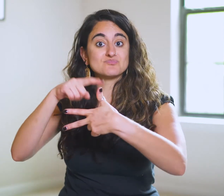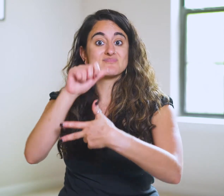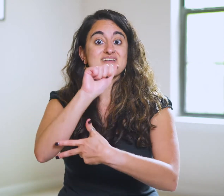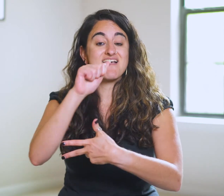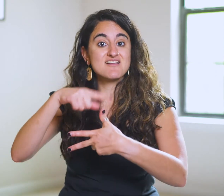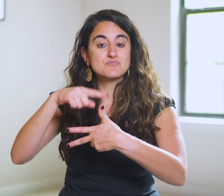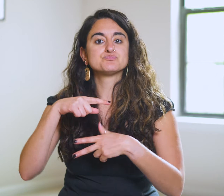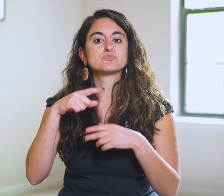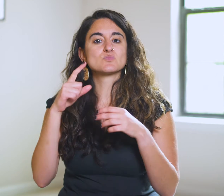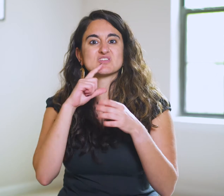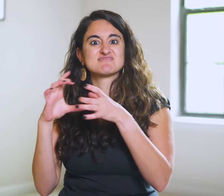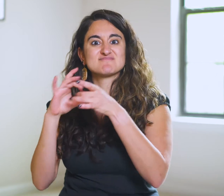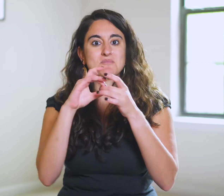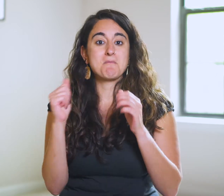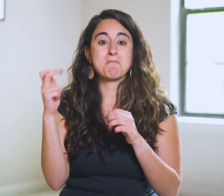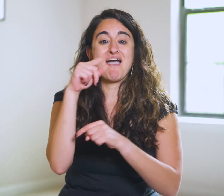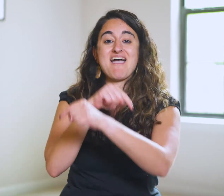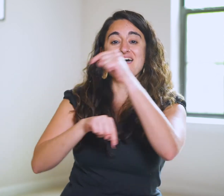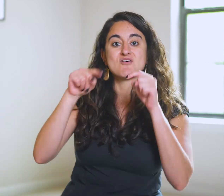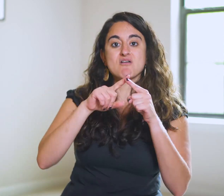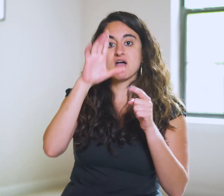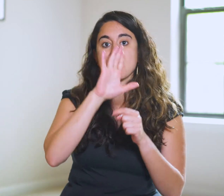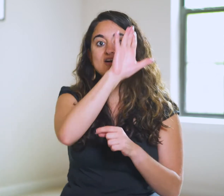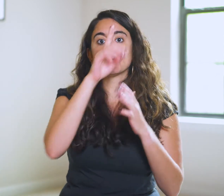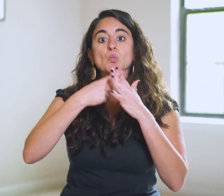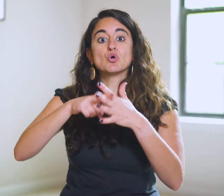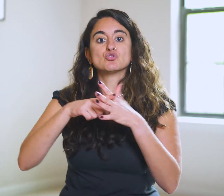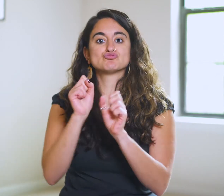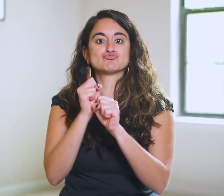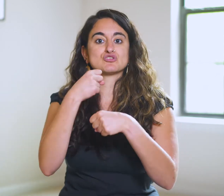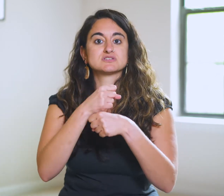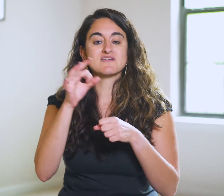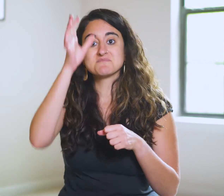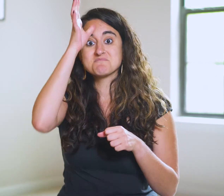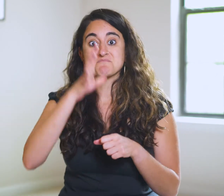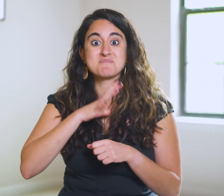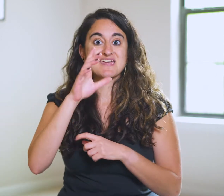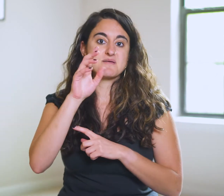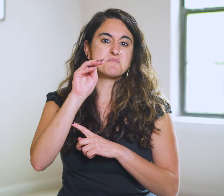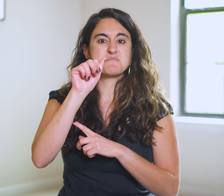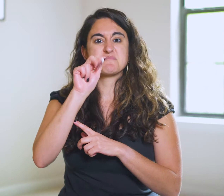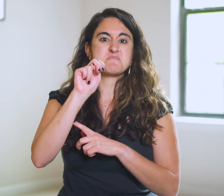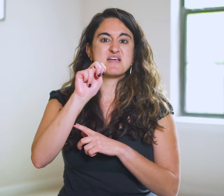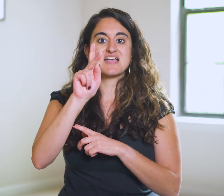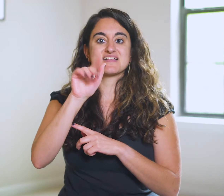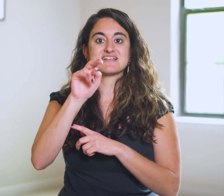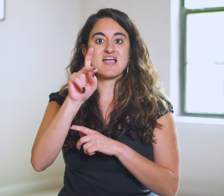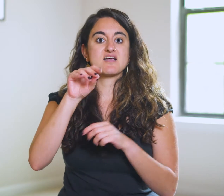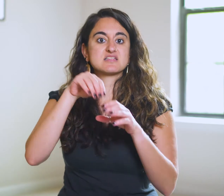a) it connects us back to God’s original creation of mankind